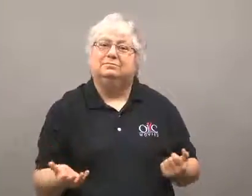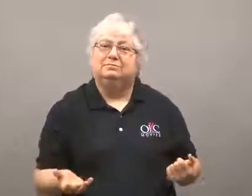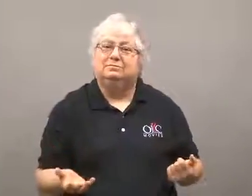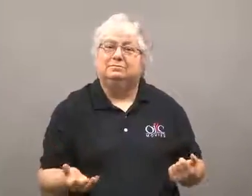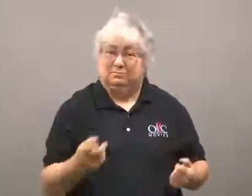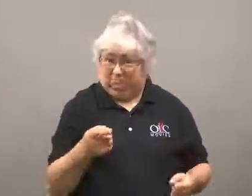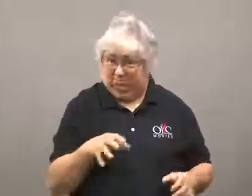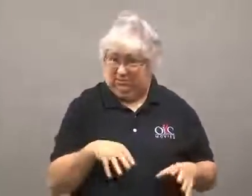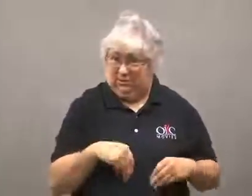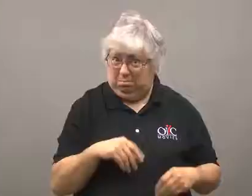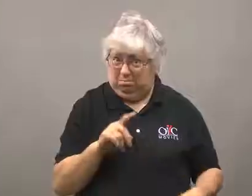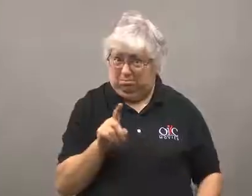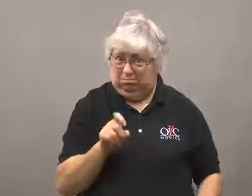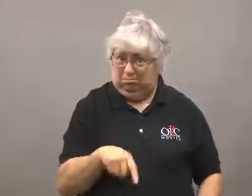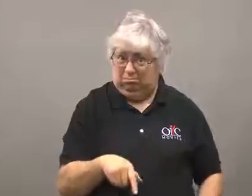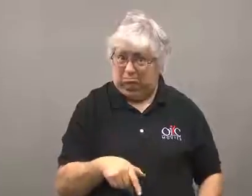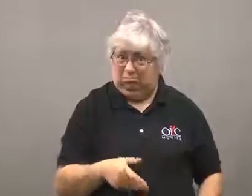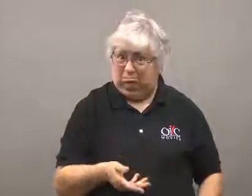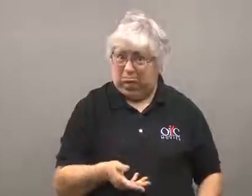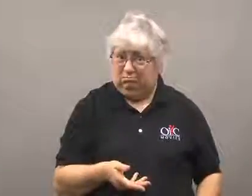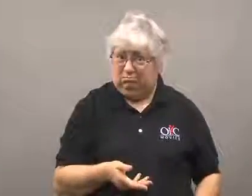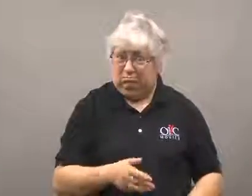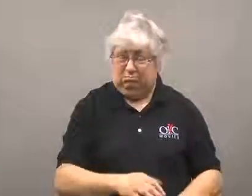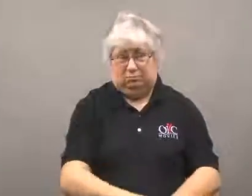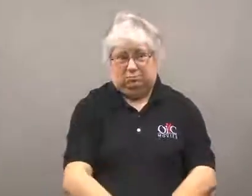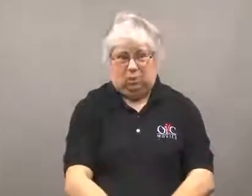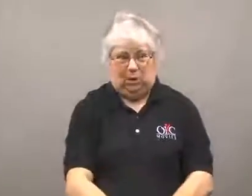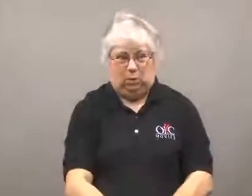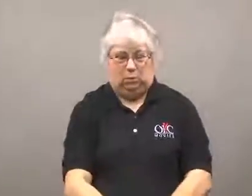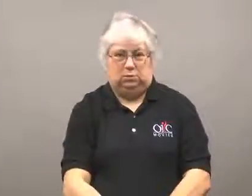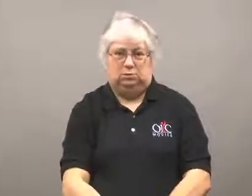Would you give this guy a chance? Wow.